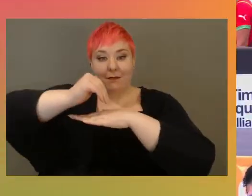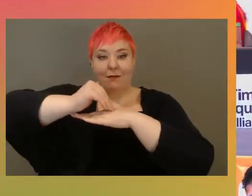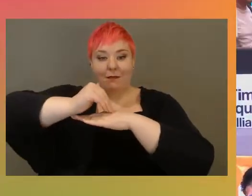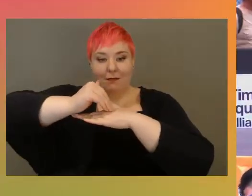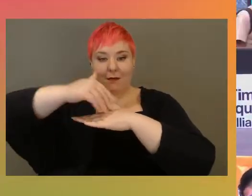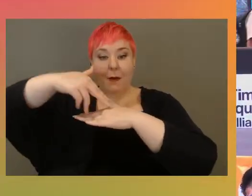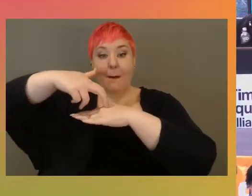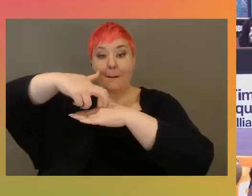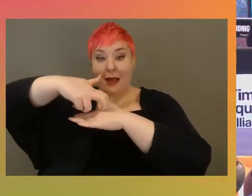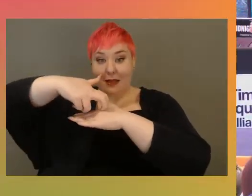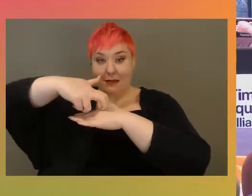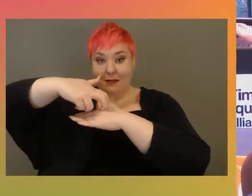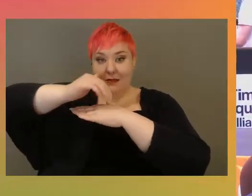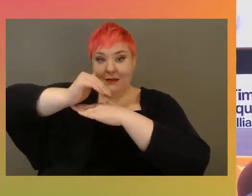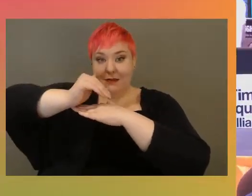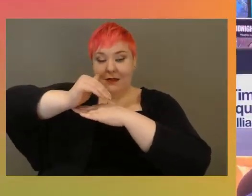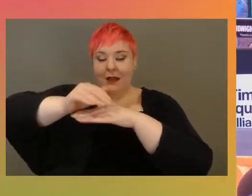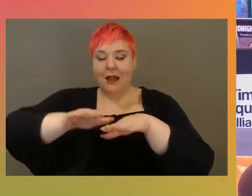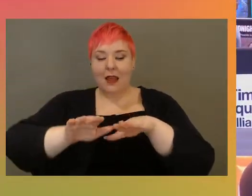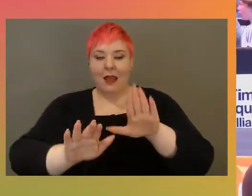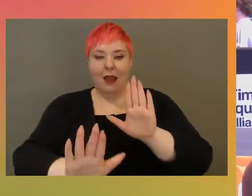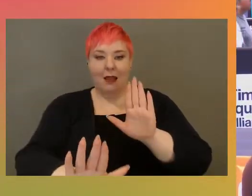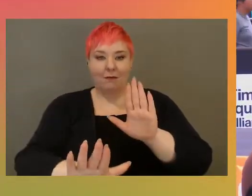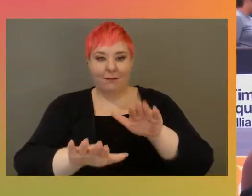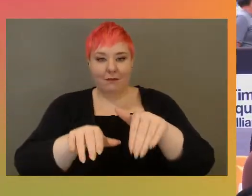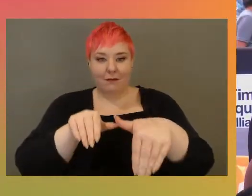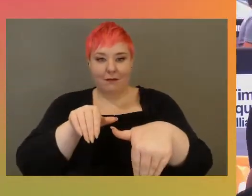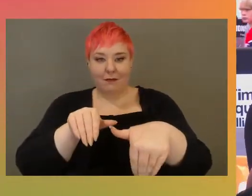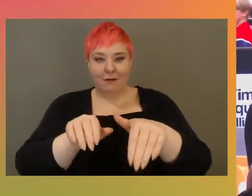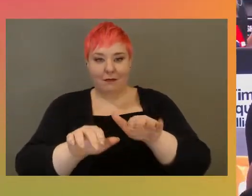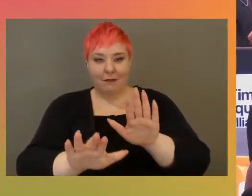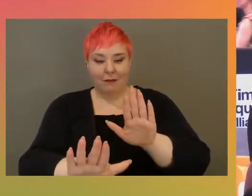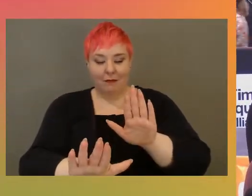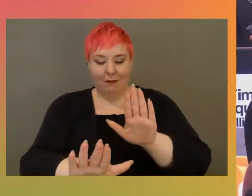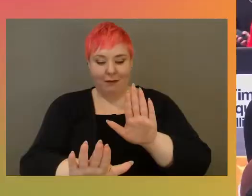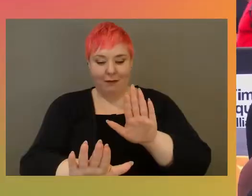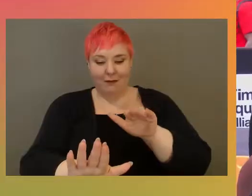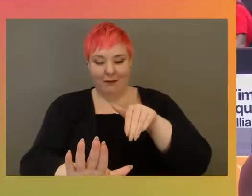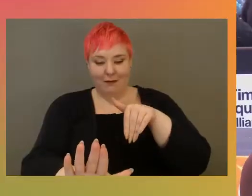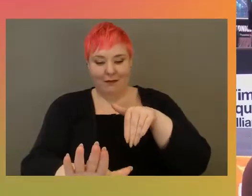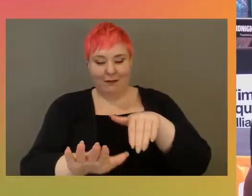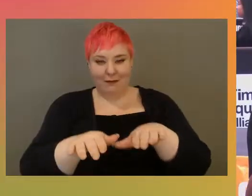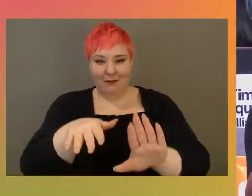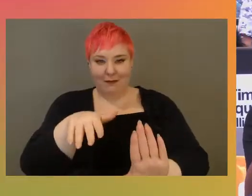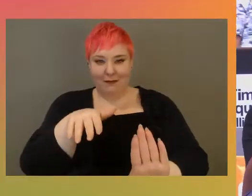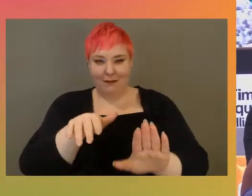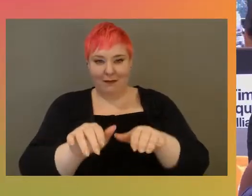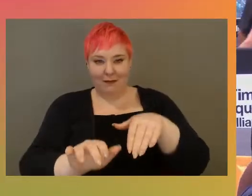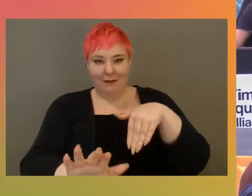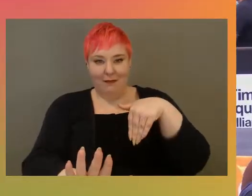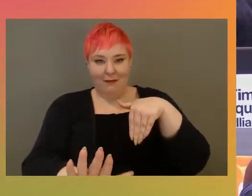COME FORWARD ONTO YOUR HANDS AND KNEES. SUCK YOUR TOES UNDERNEATH.